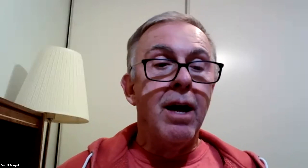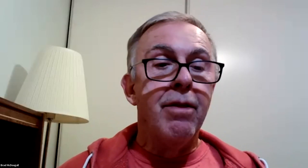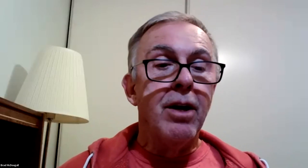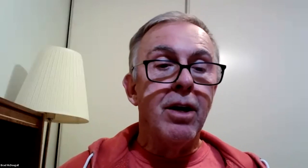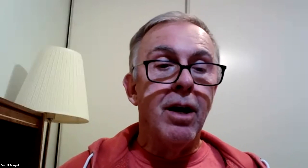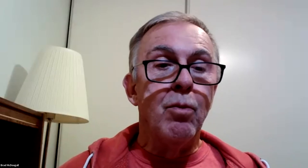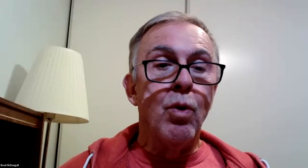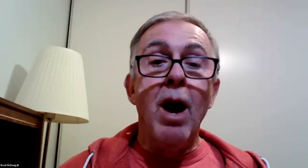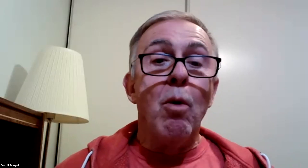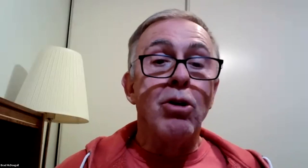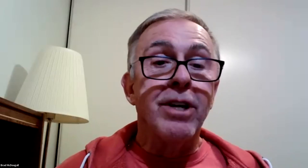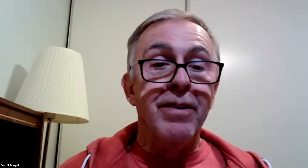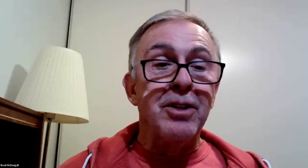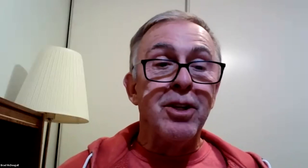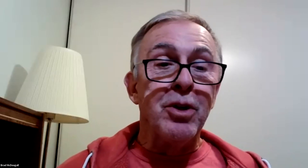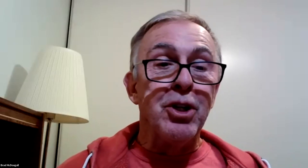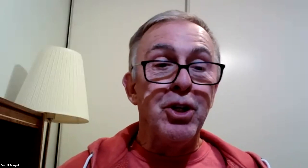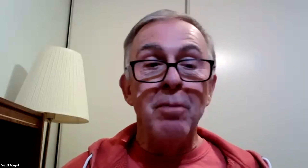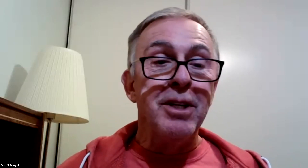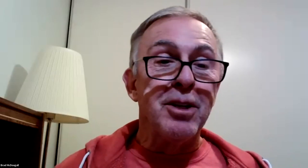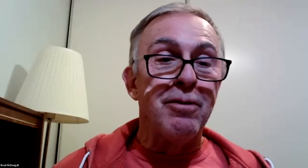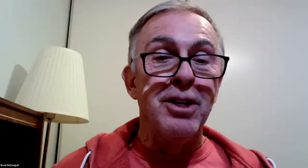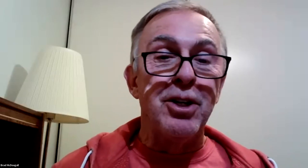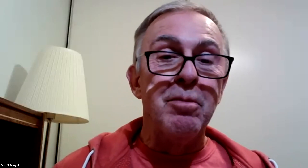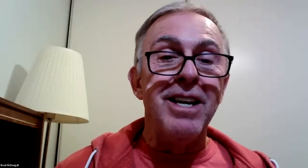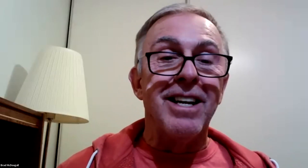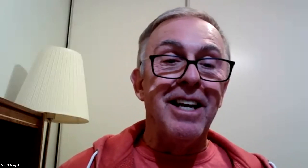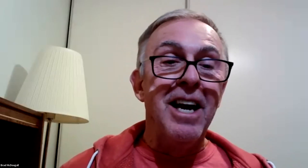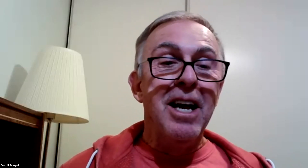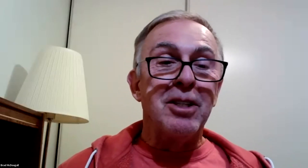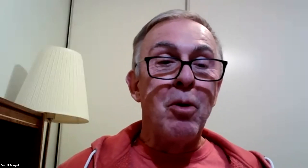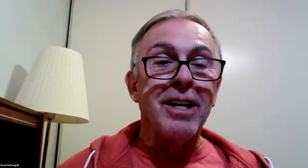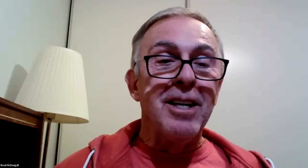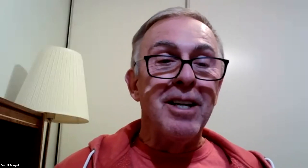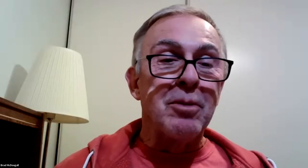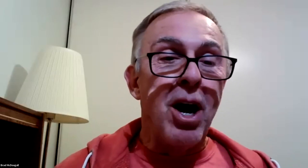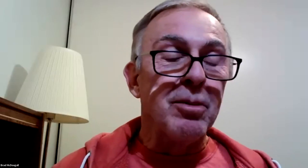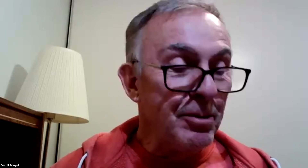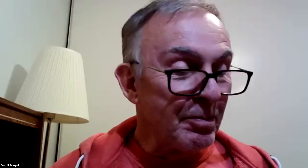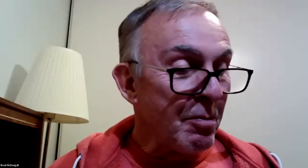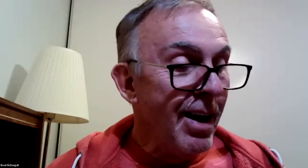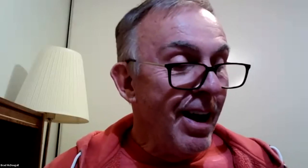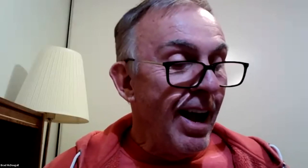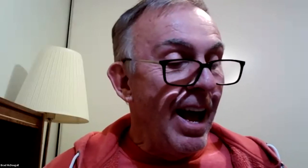I think we're now all convinced that we should jump into the Fringe immediately as quickly as possible.